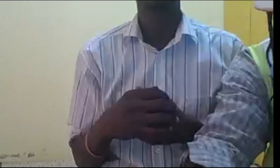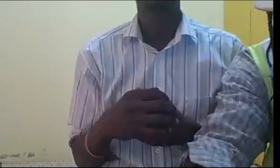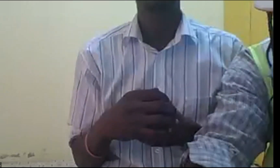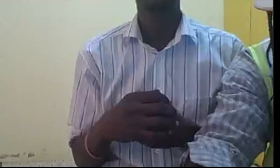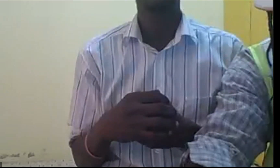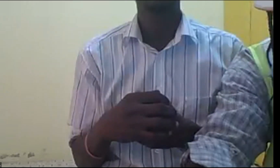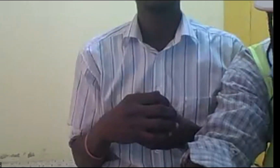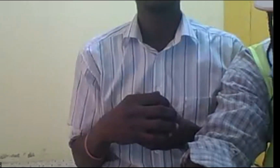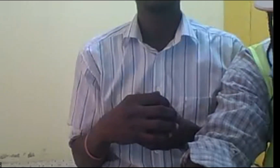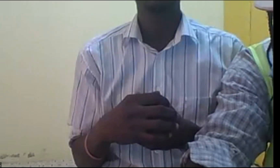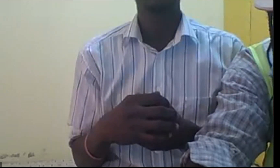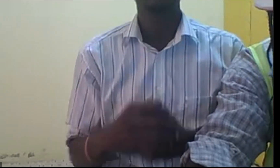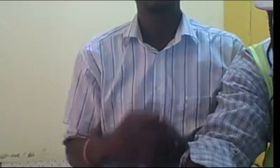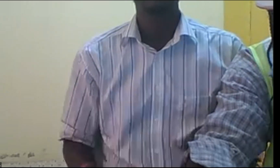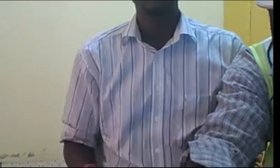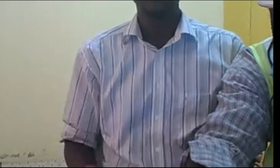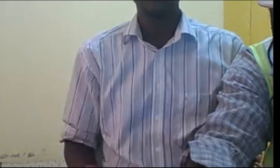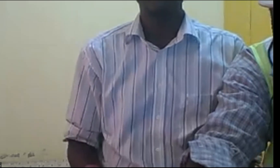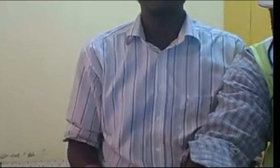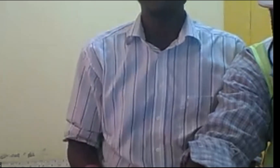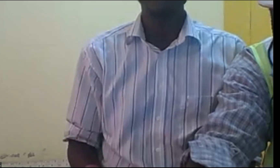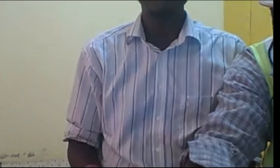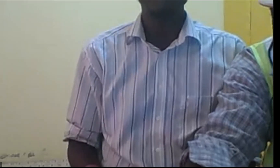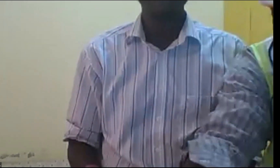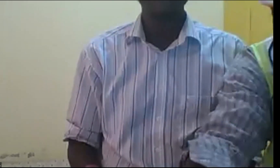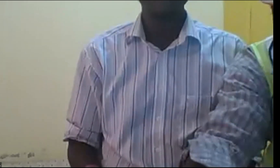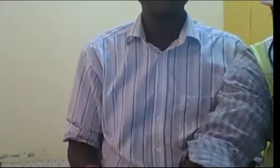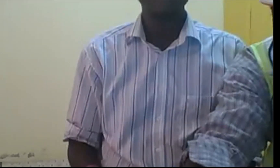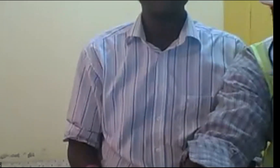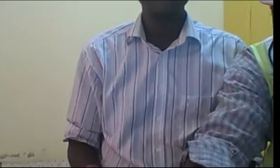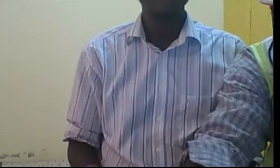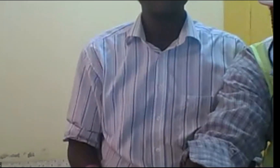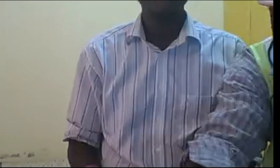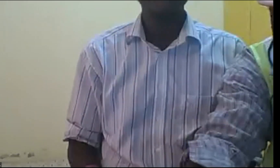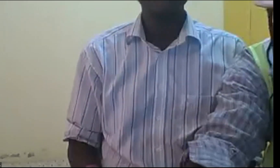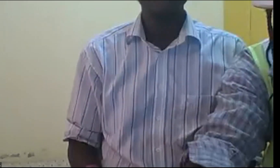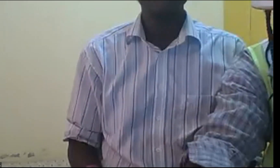Yeah, maybe. You want to try. And to everybody else. Thank you so much for your patience.